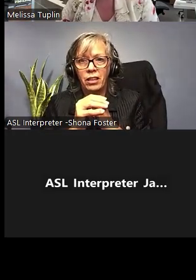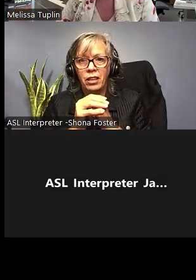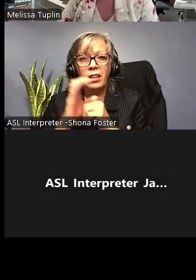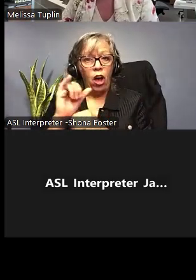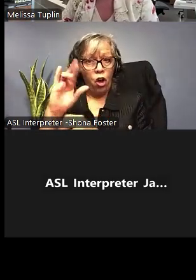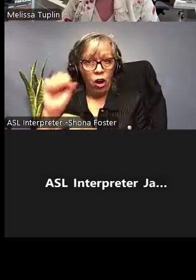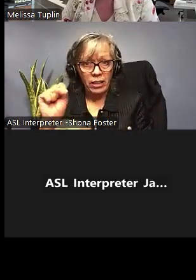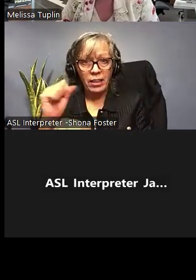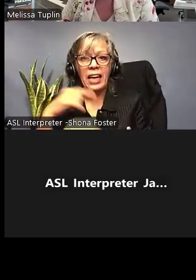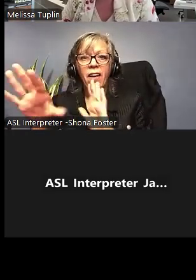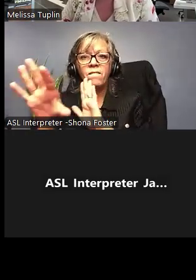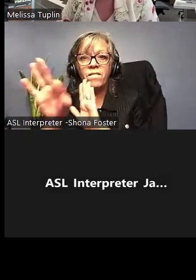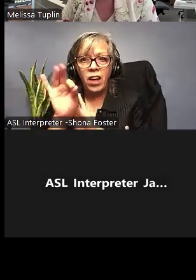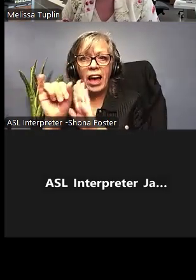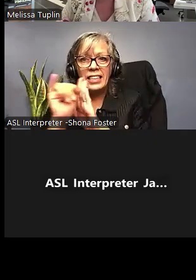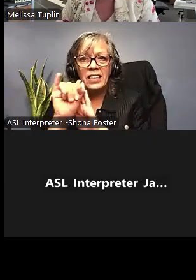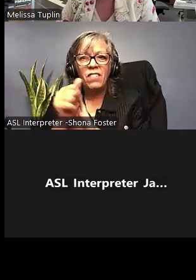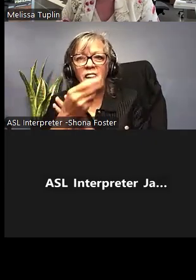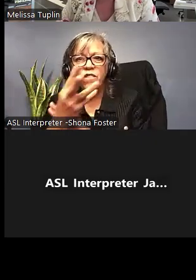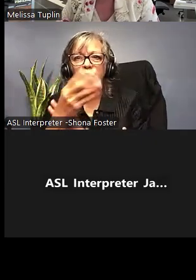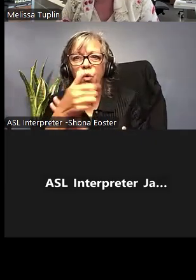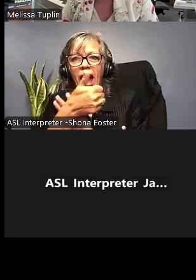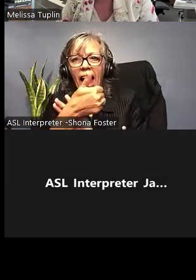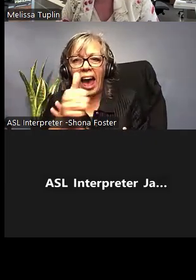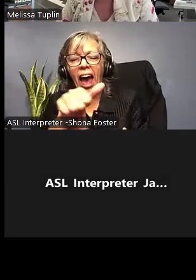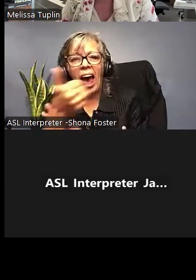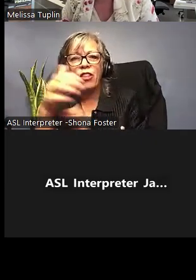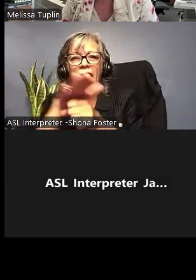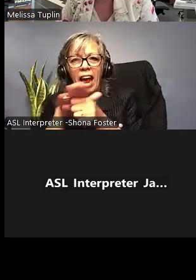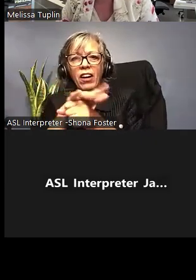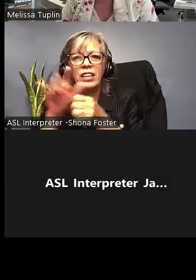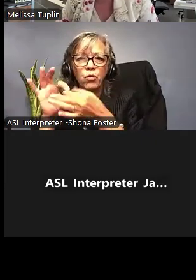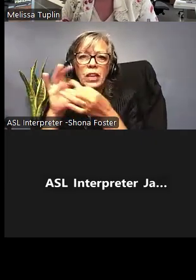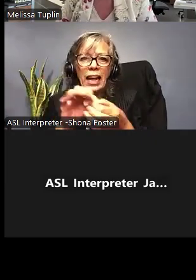that directly relate to our Commitment to Equity on behalf of the City of Calgary.